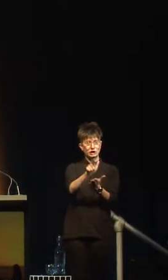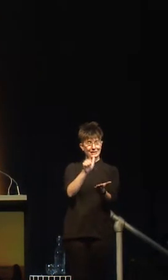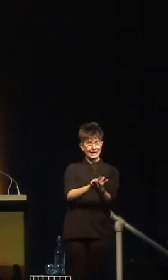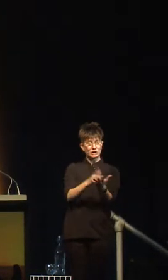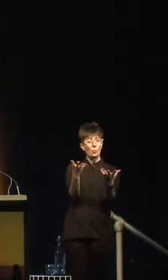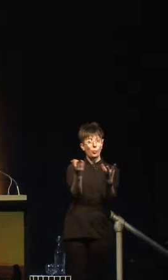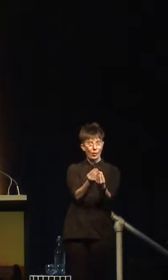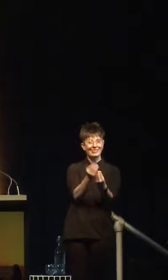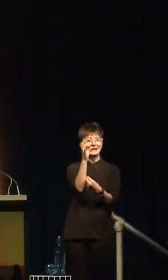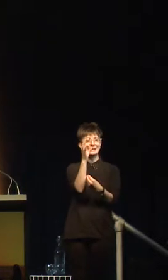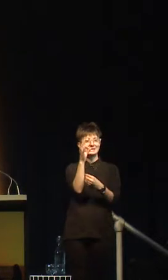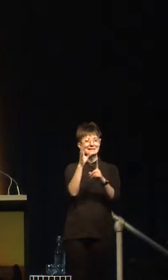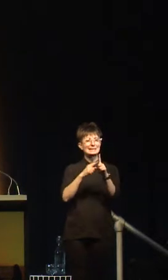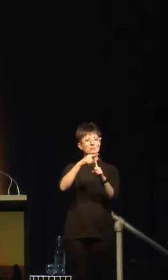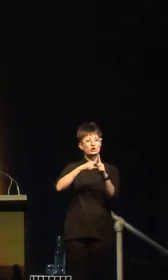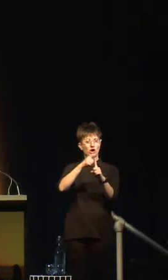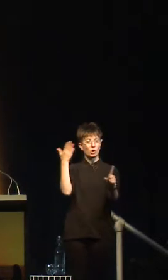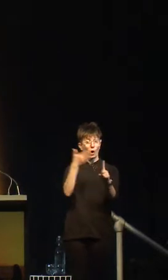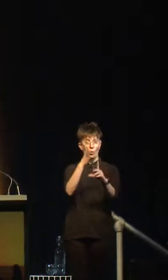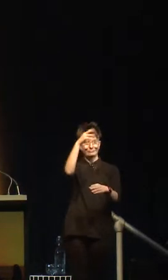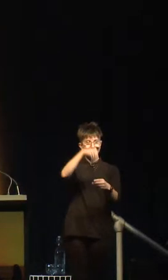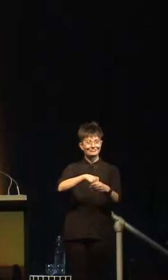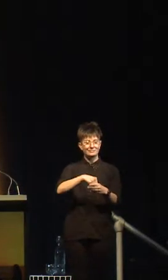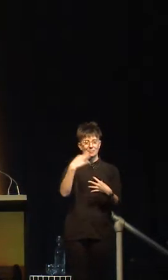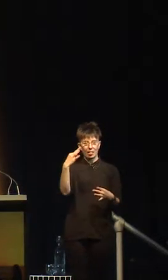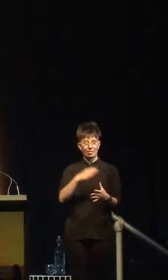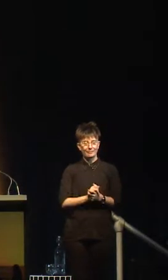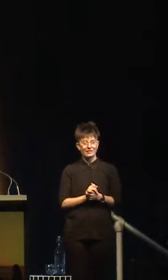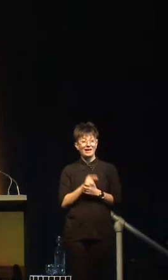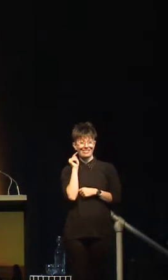pretty pleased about that because that's got to be the outcome that you want to focus on.